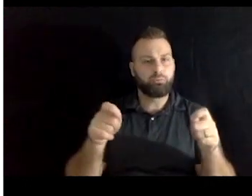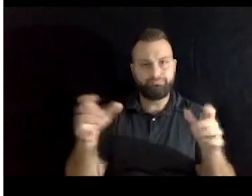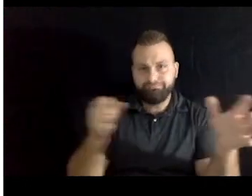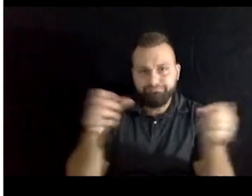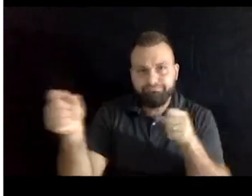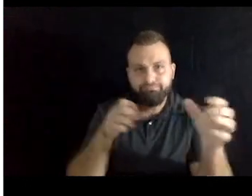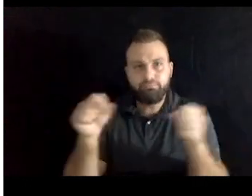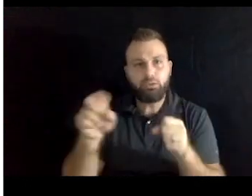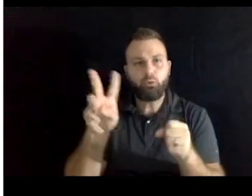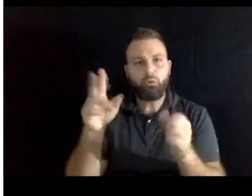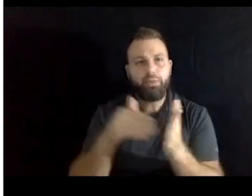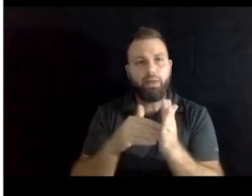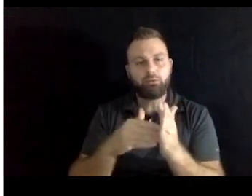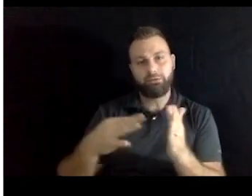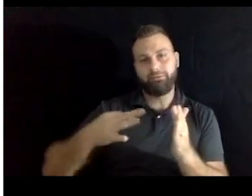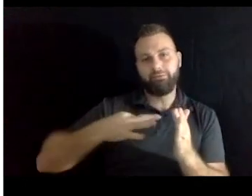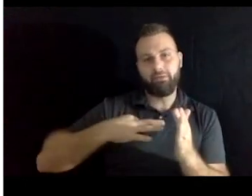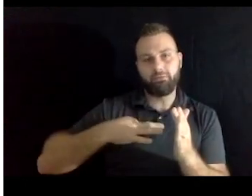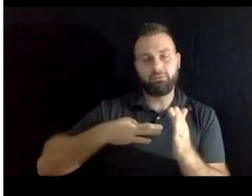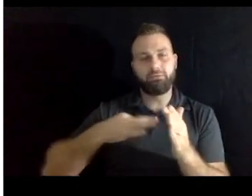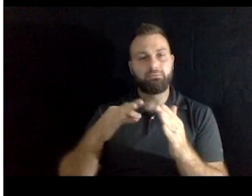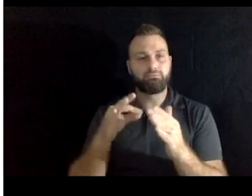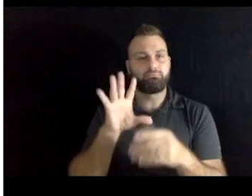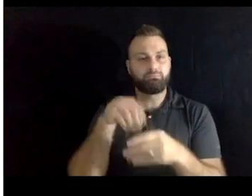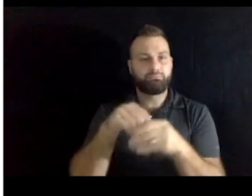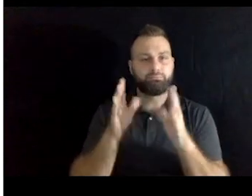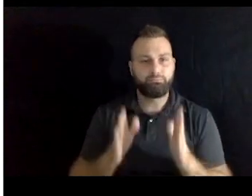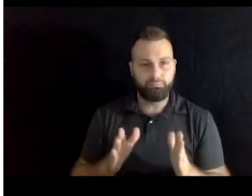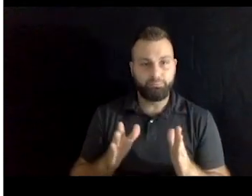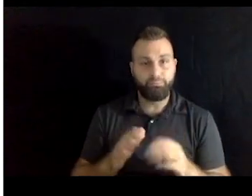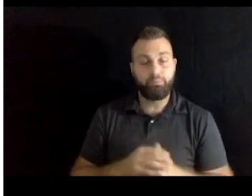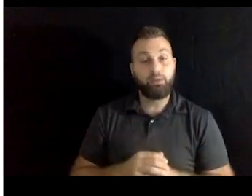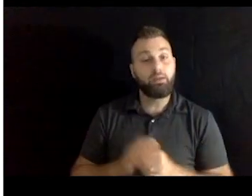just under 2000 volunteer participants. The intervention provided health